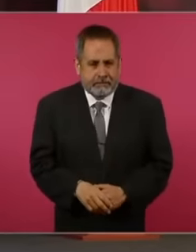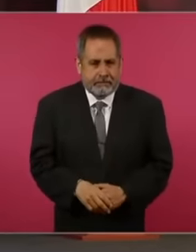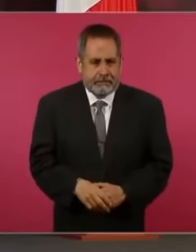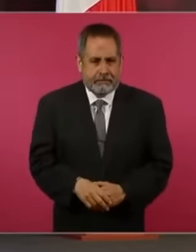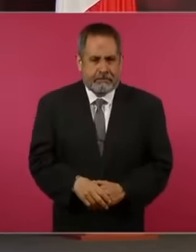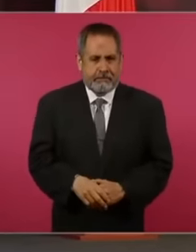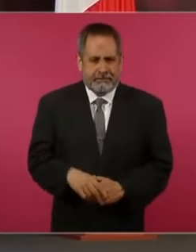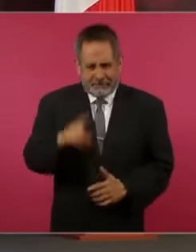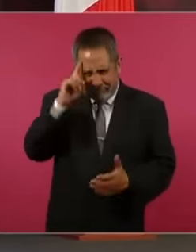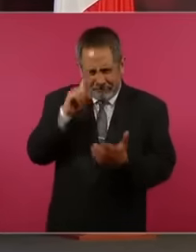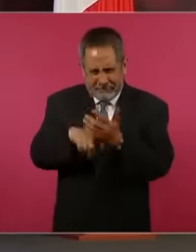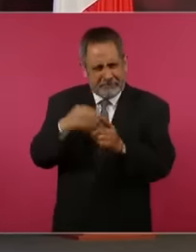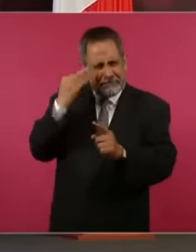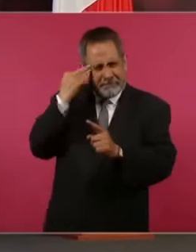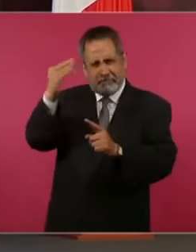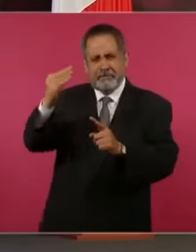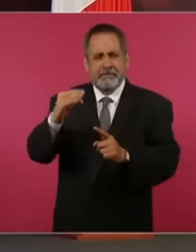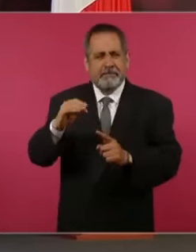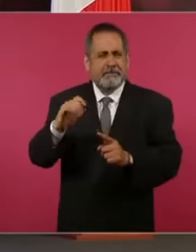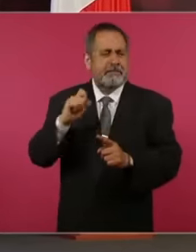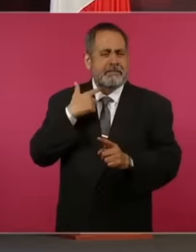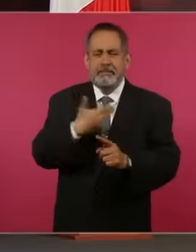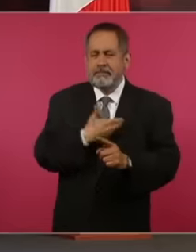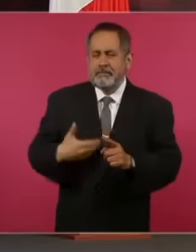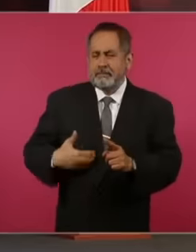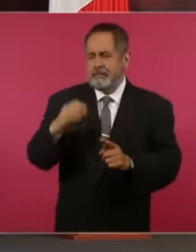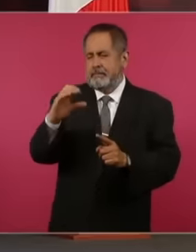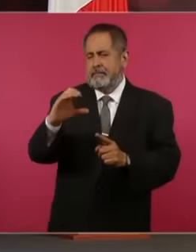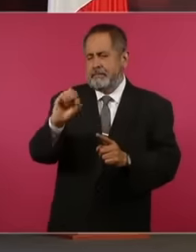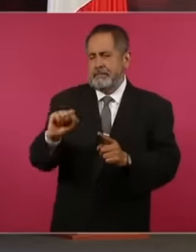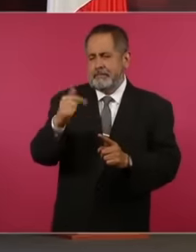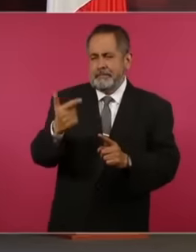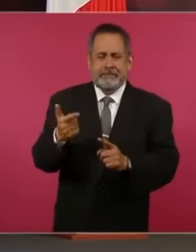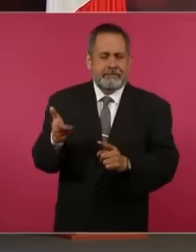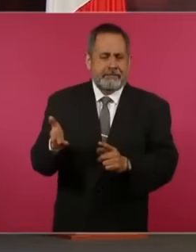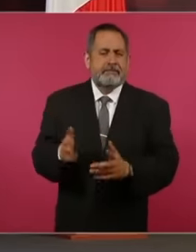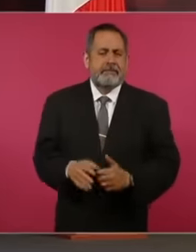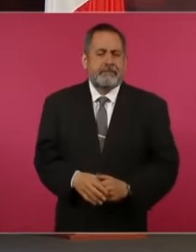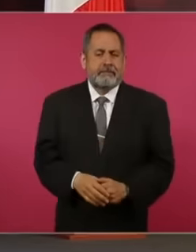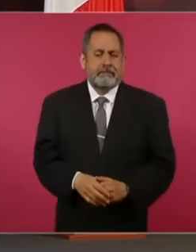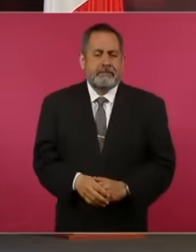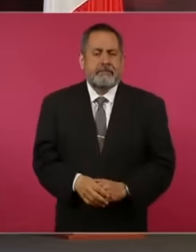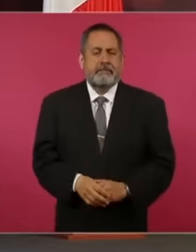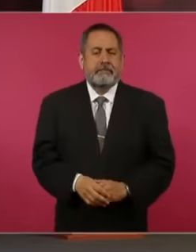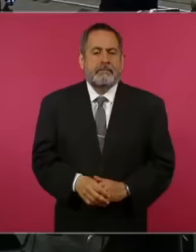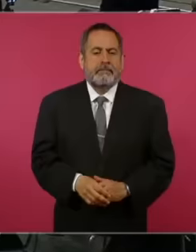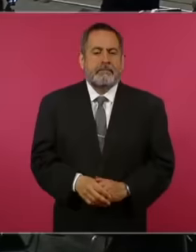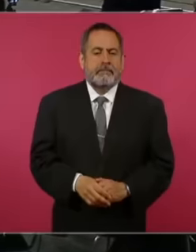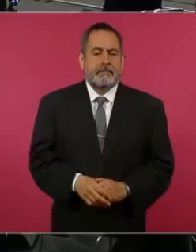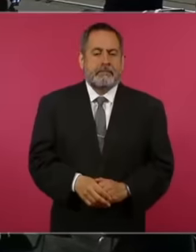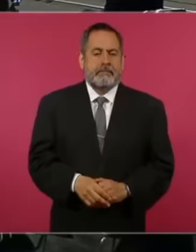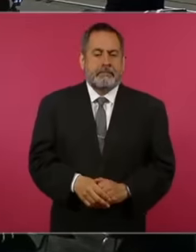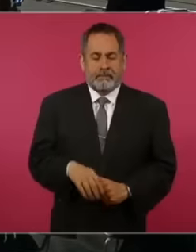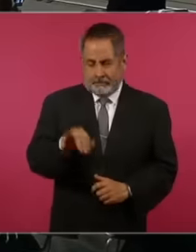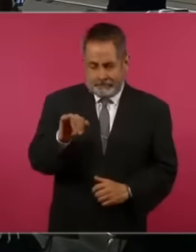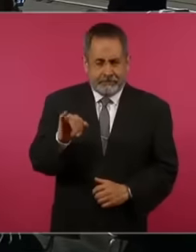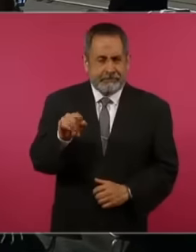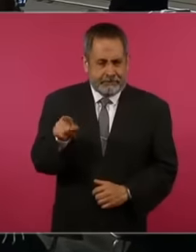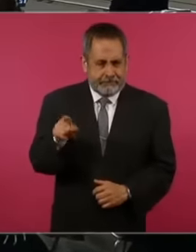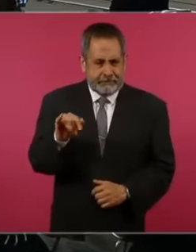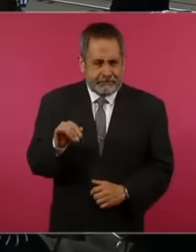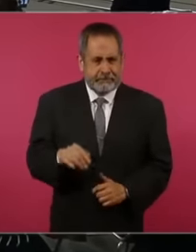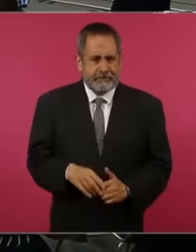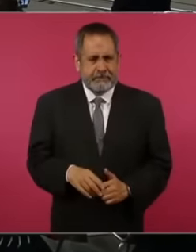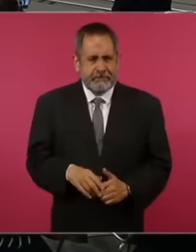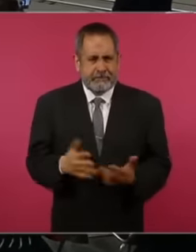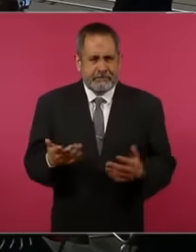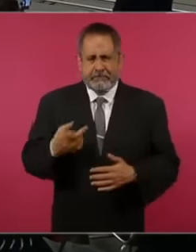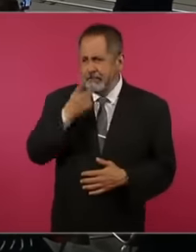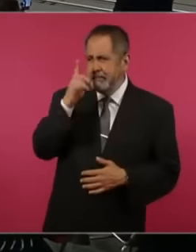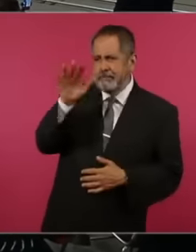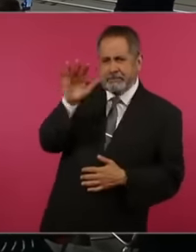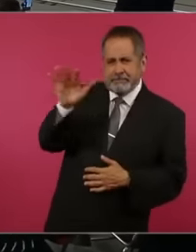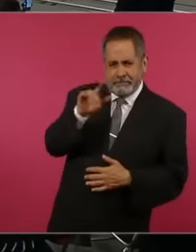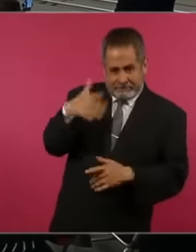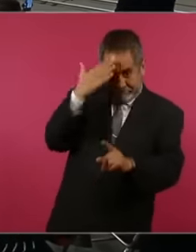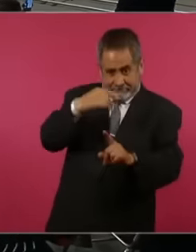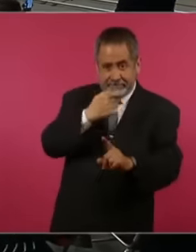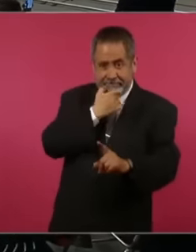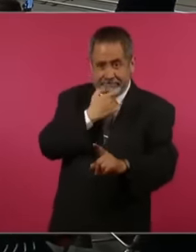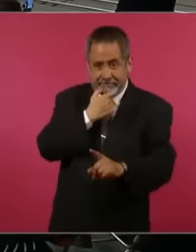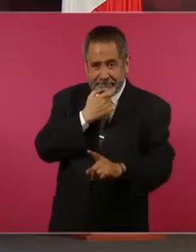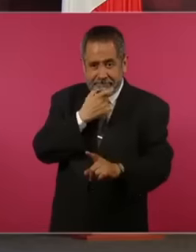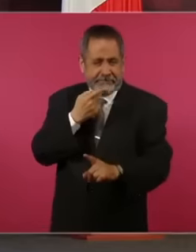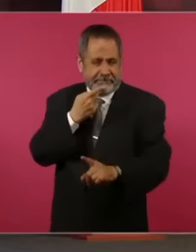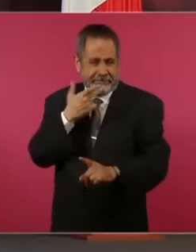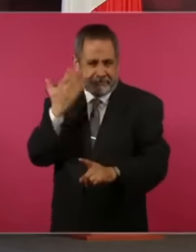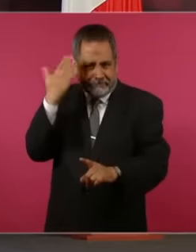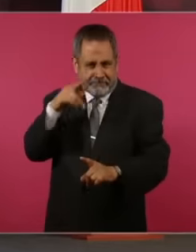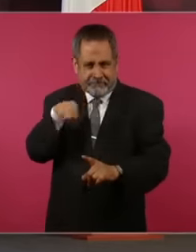Salinas trade yes and what It says here those who speak English